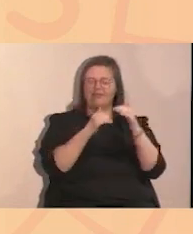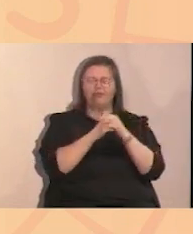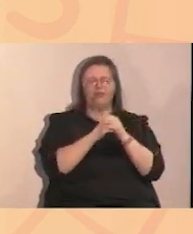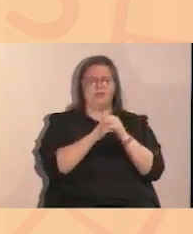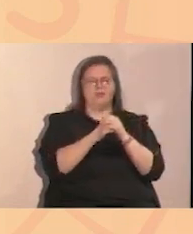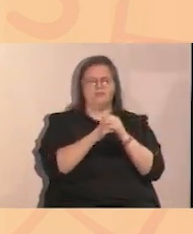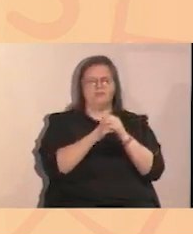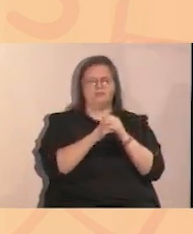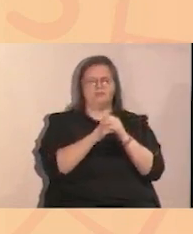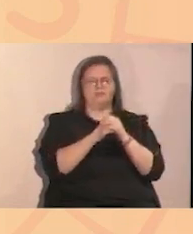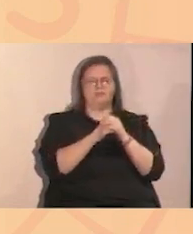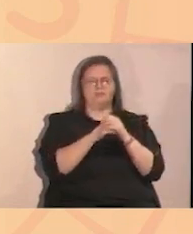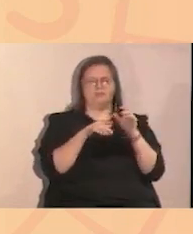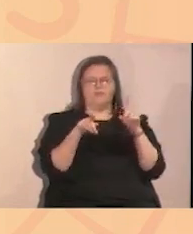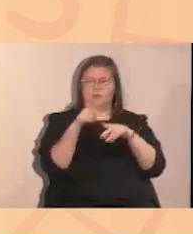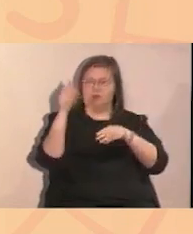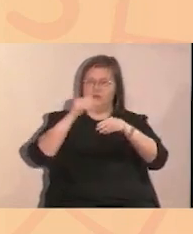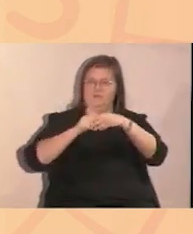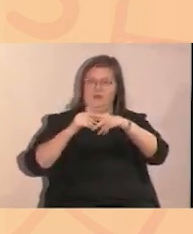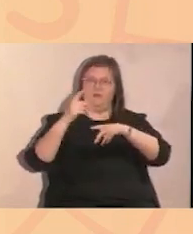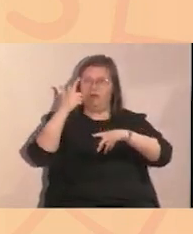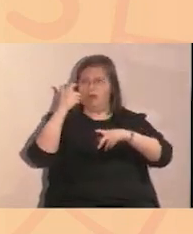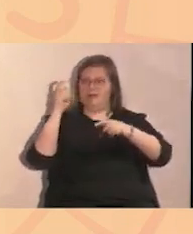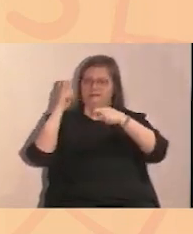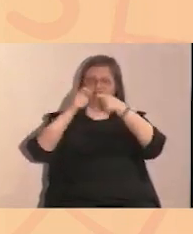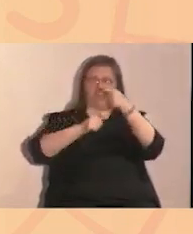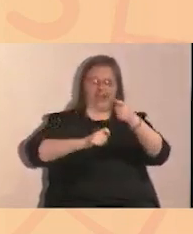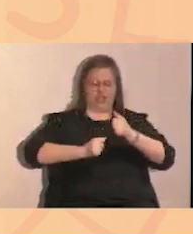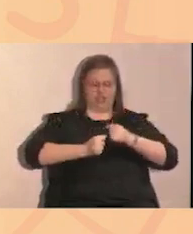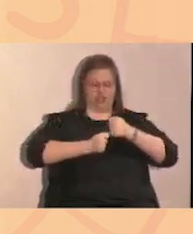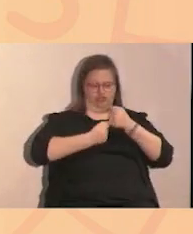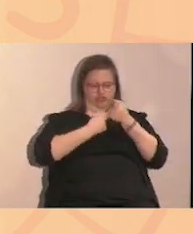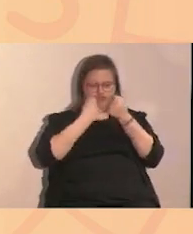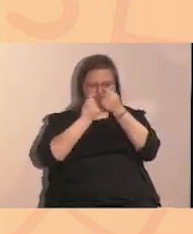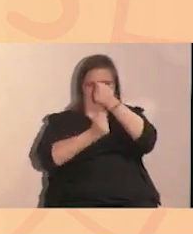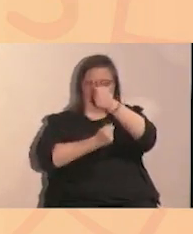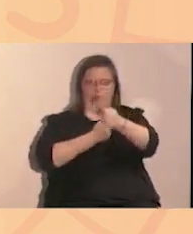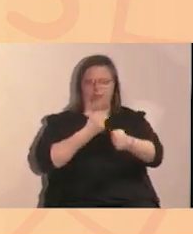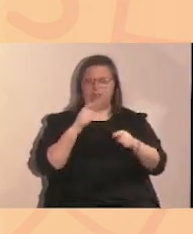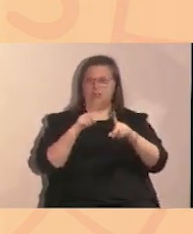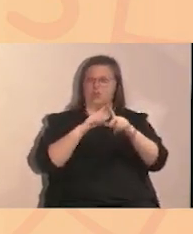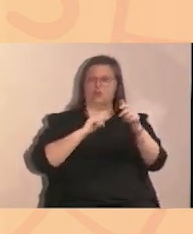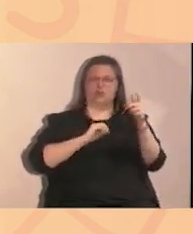also entwined with notions of change, of transformation and of betterment. So, many of us in the roles that we undertake,